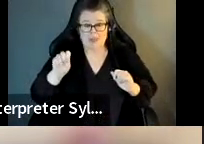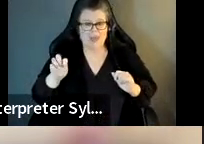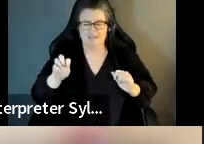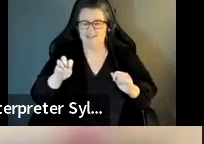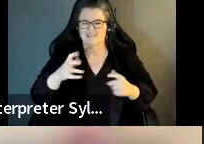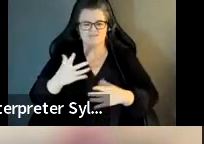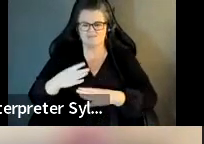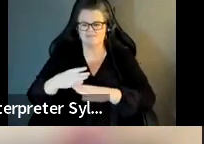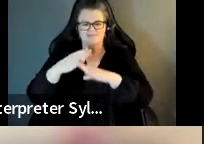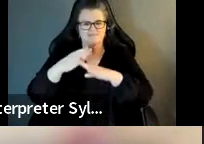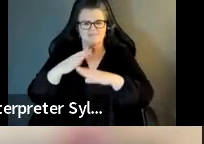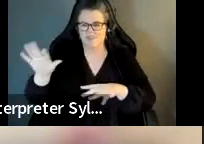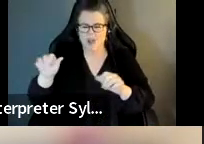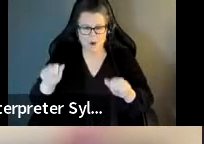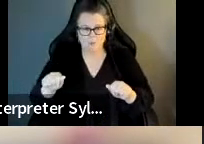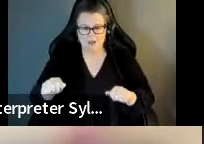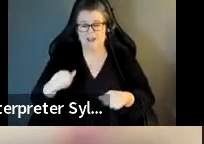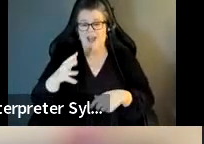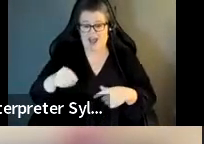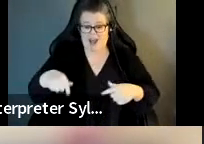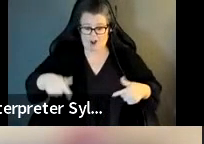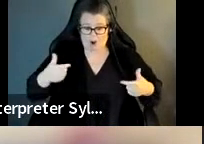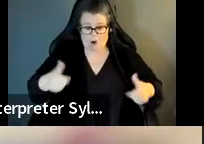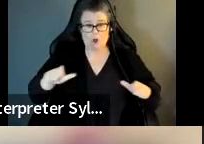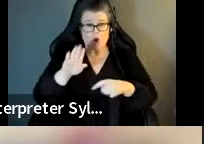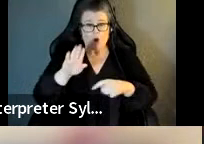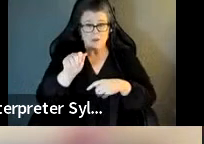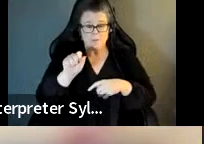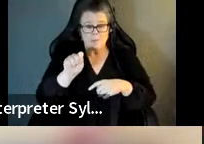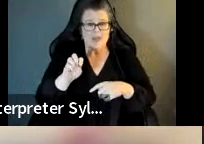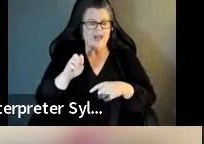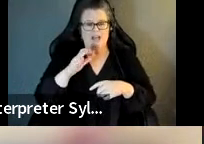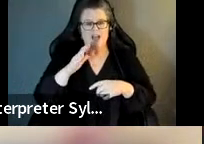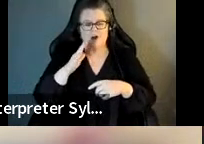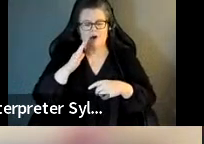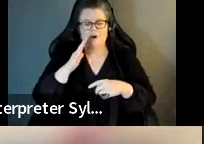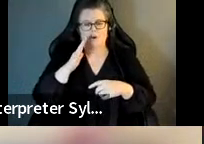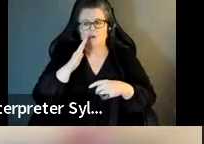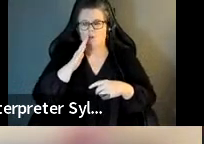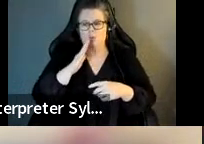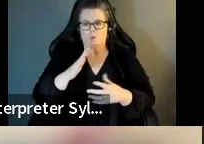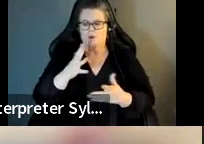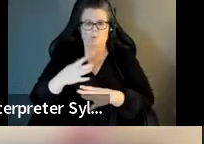A large base also physically prohibits the ability to rapidly move a patient into a potentially